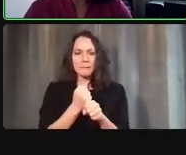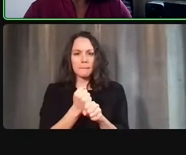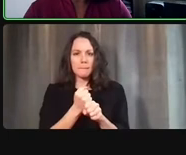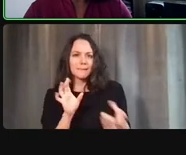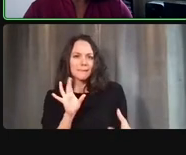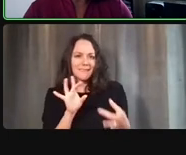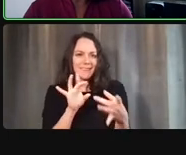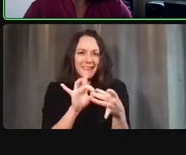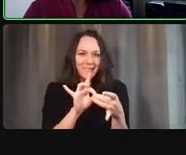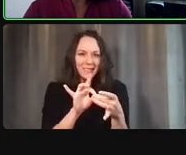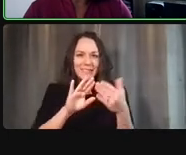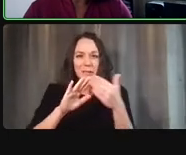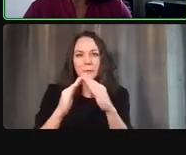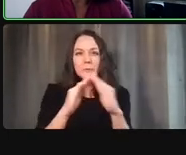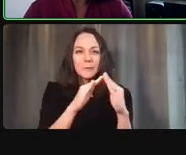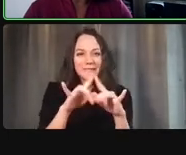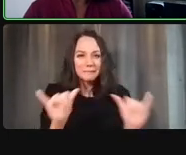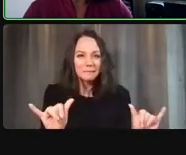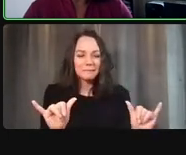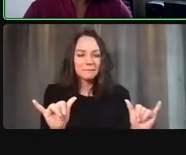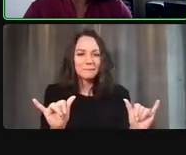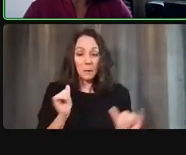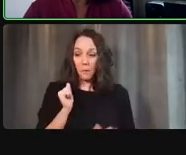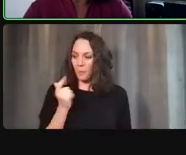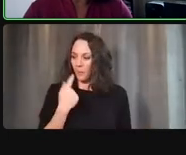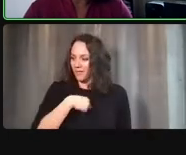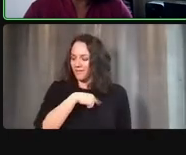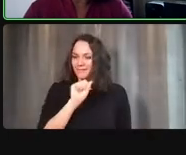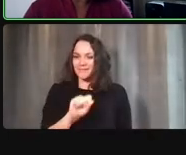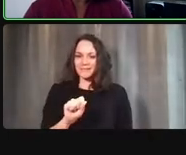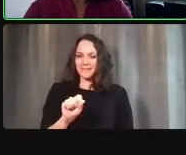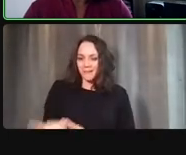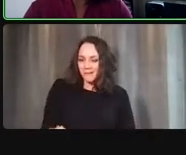of us being able to pick up a phone line and to be able to call.